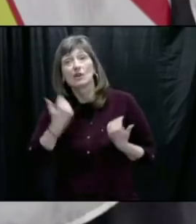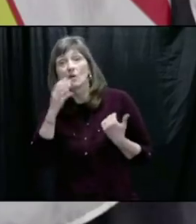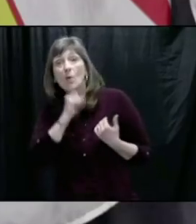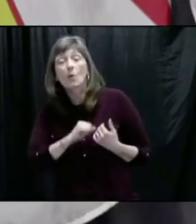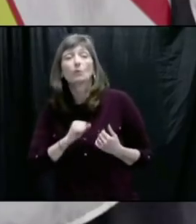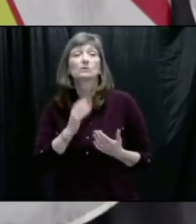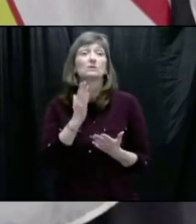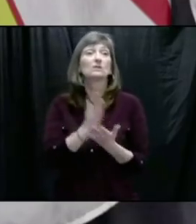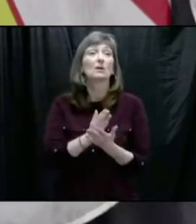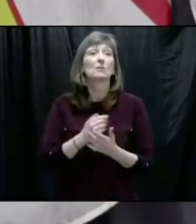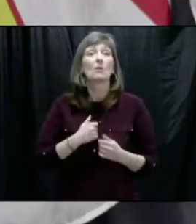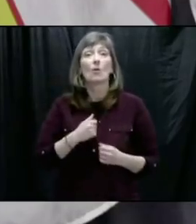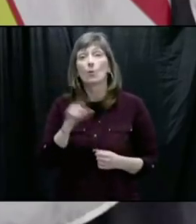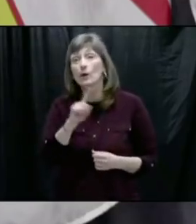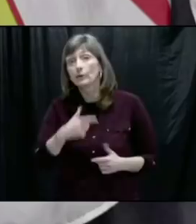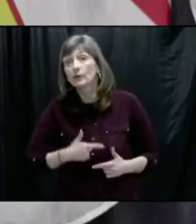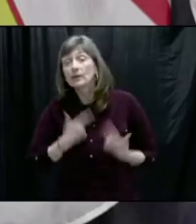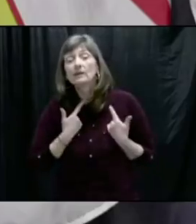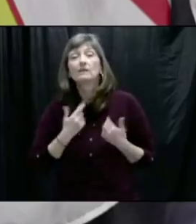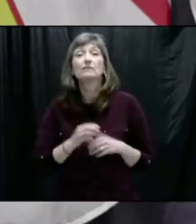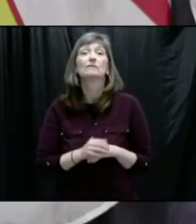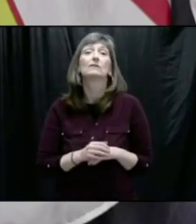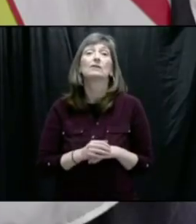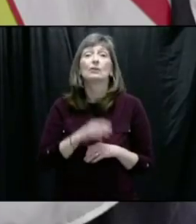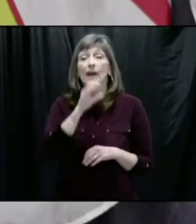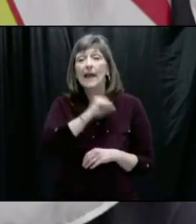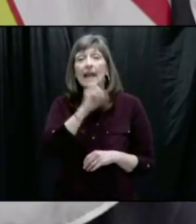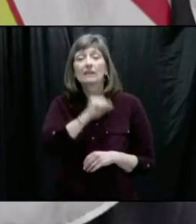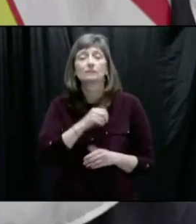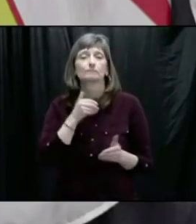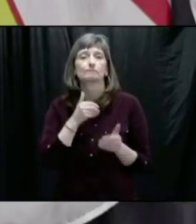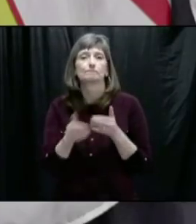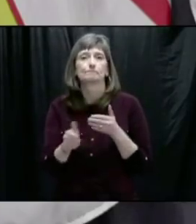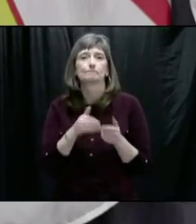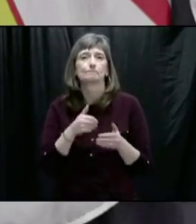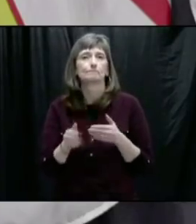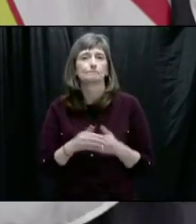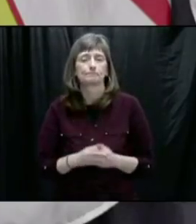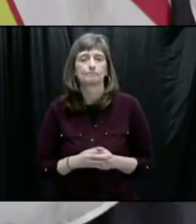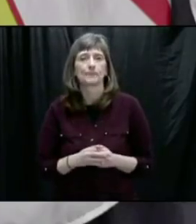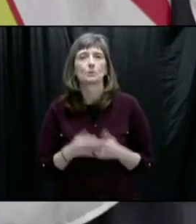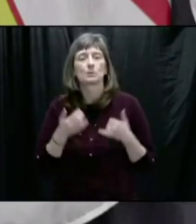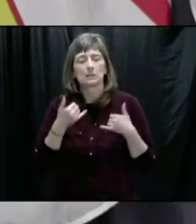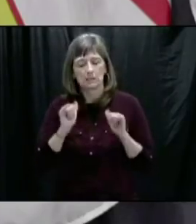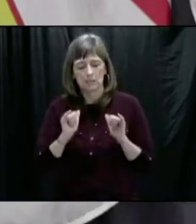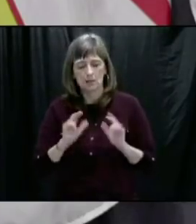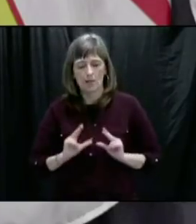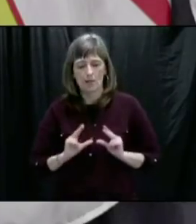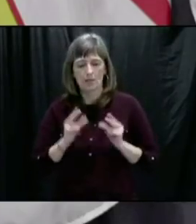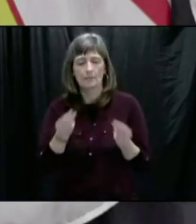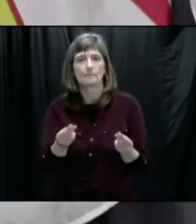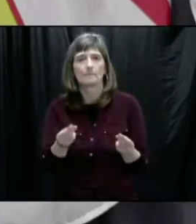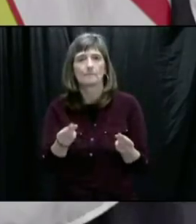DOESN'T MATTER, GENDER DOESN'T MATTER, POSTAL CODES, WELL THEY